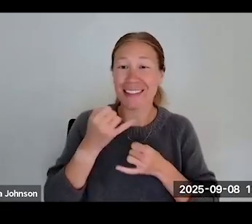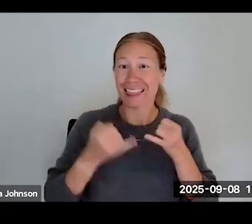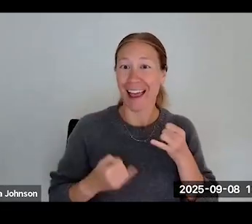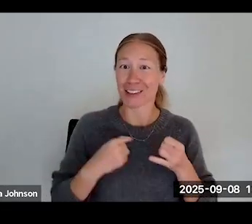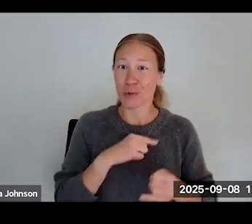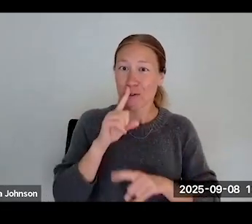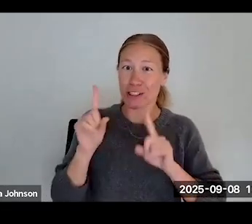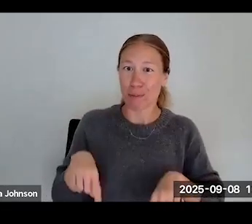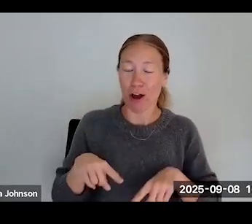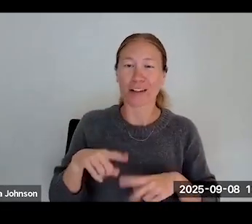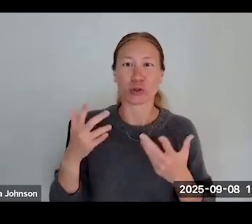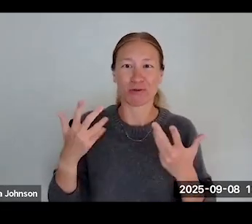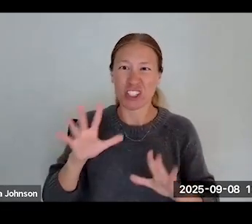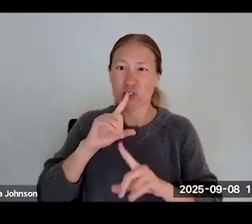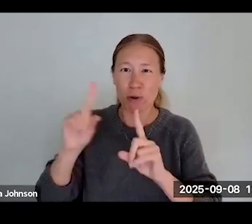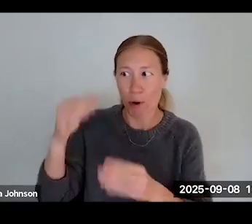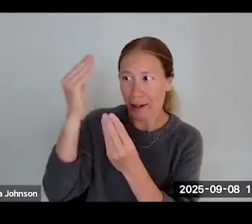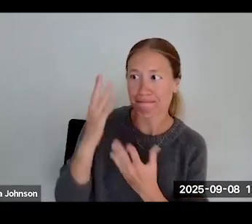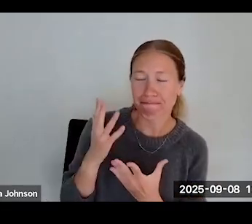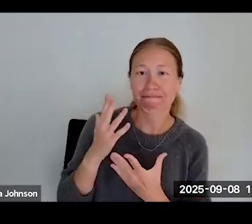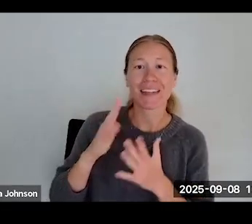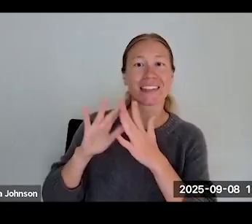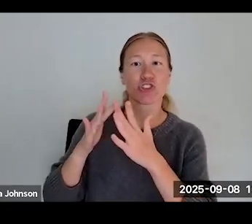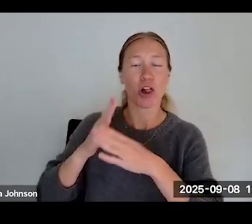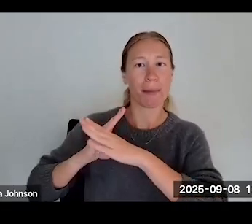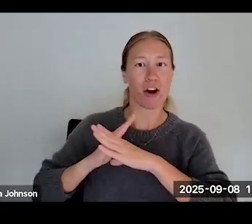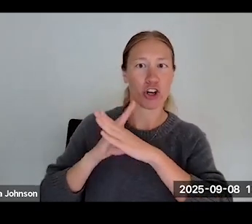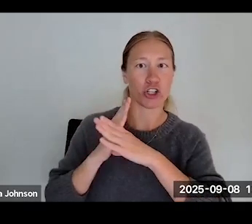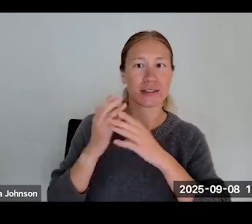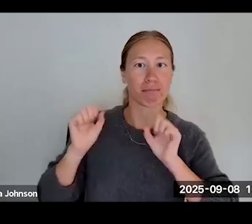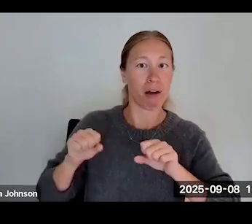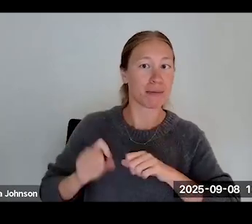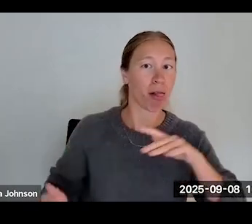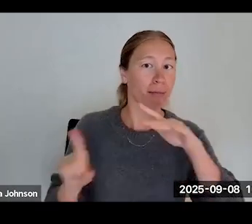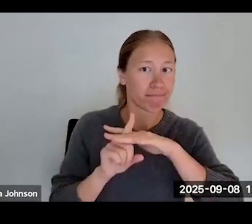to reported digital accessibility barriers that may come up, and we do a lot of work in that area.